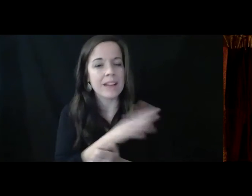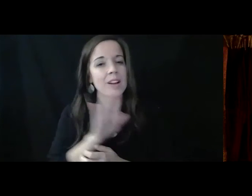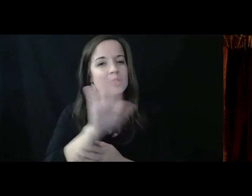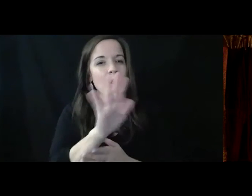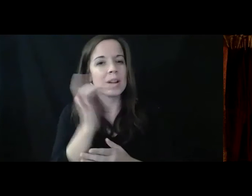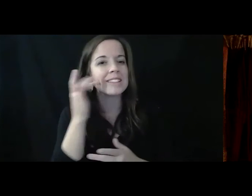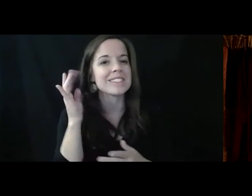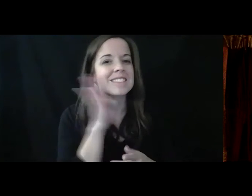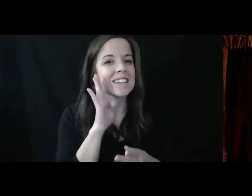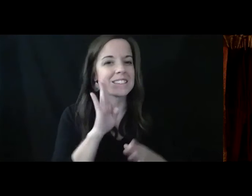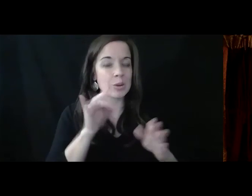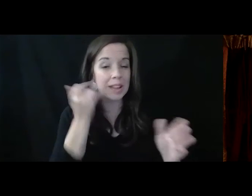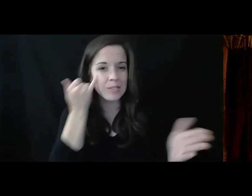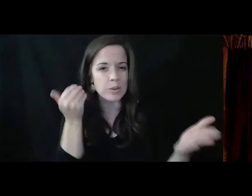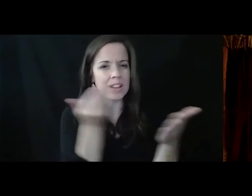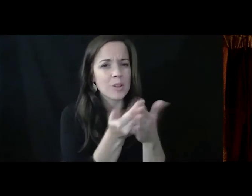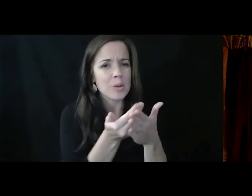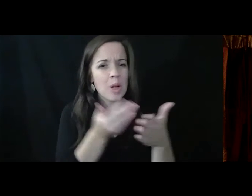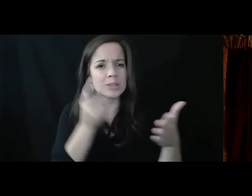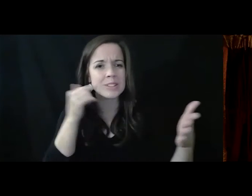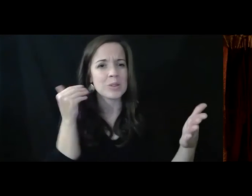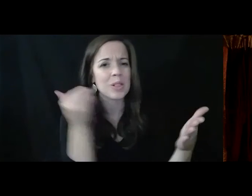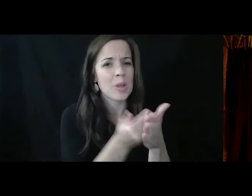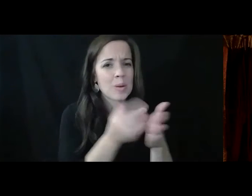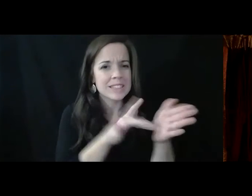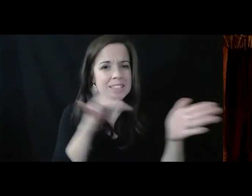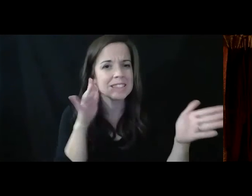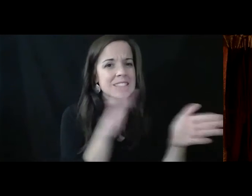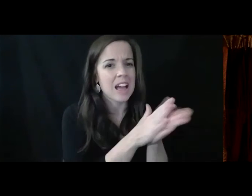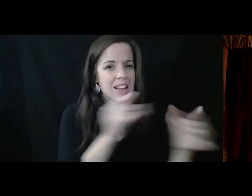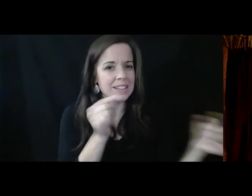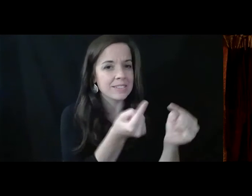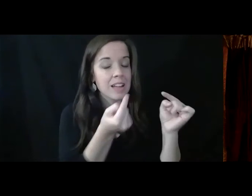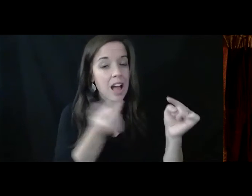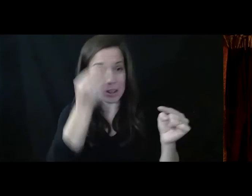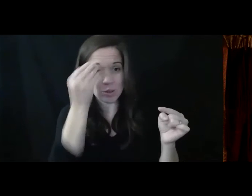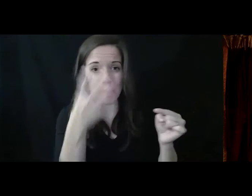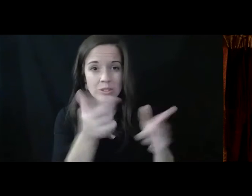too close // too close // stung // I told you the language in question is the S-shaped tongue